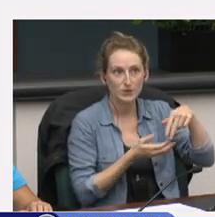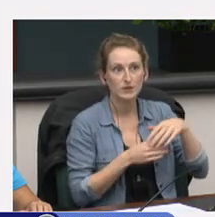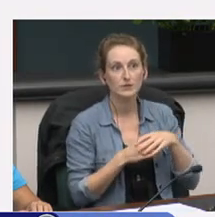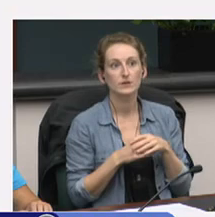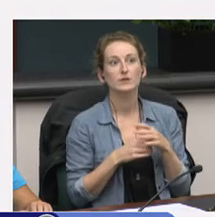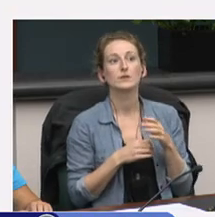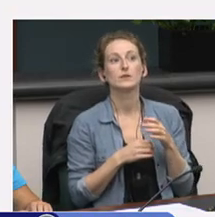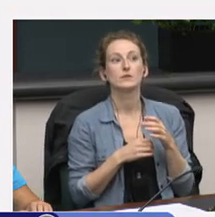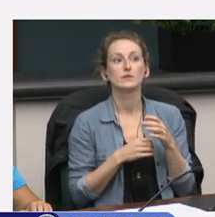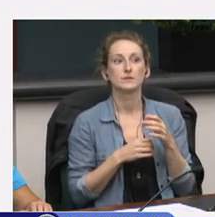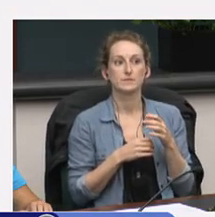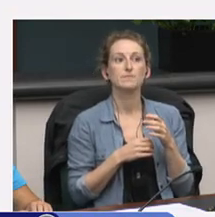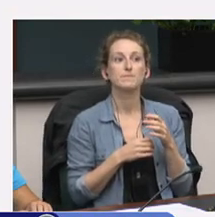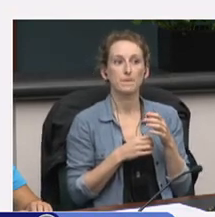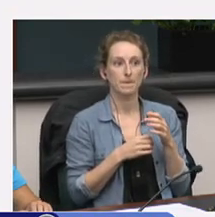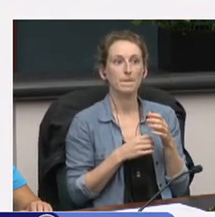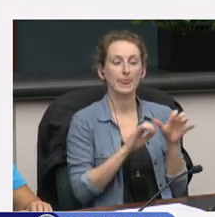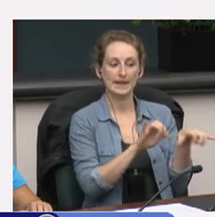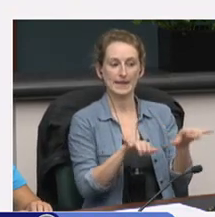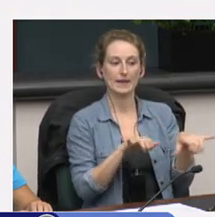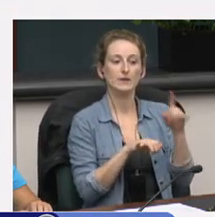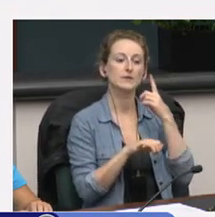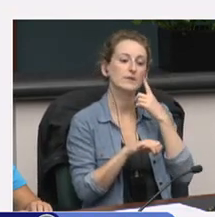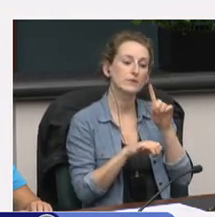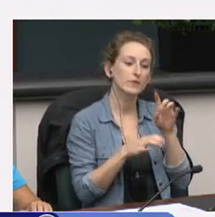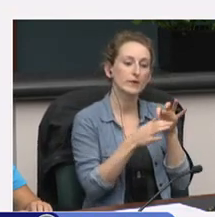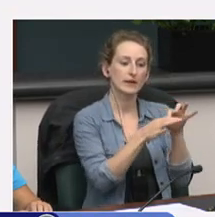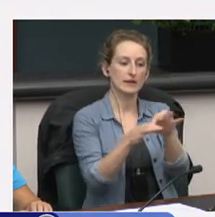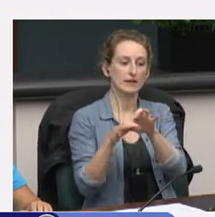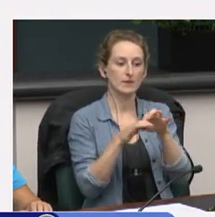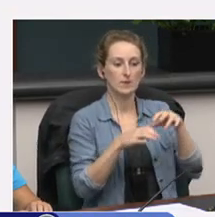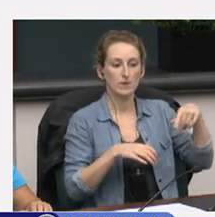connectivity and walkability looking at standards for sidewalk connections and